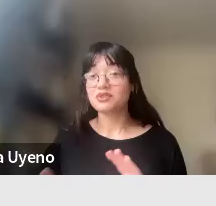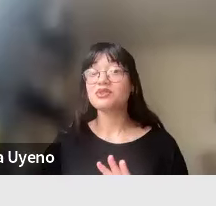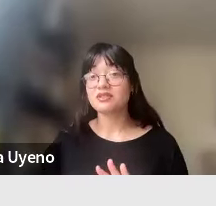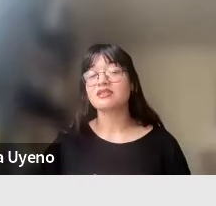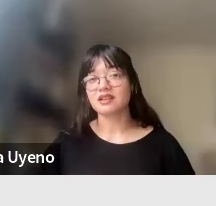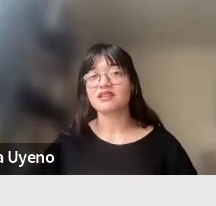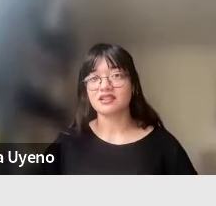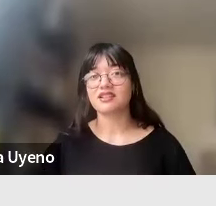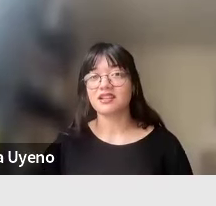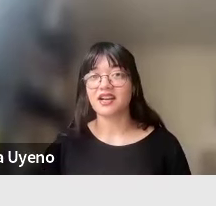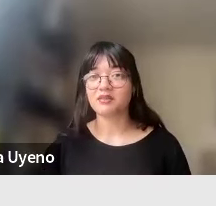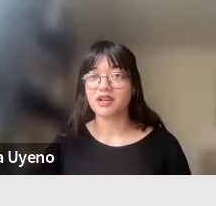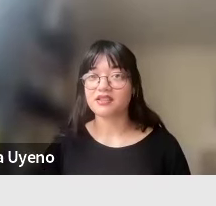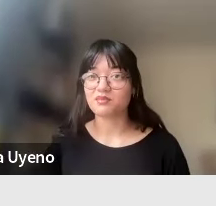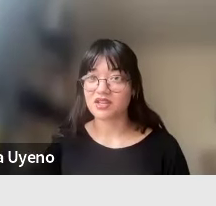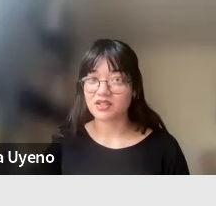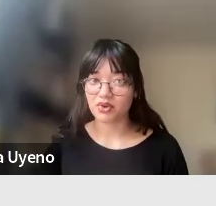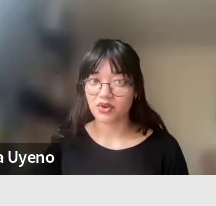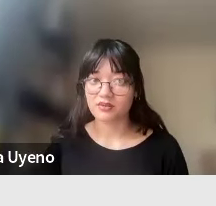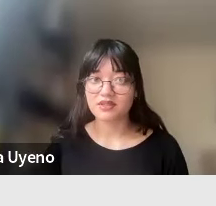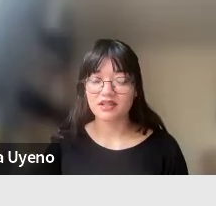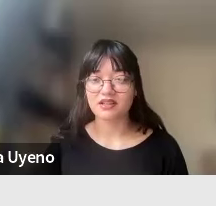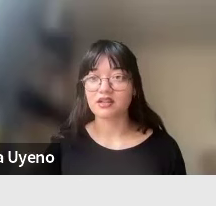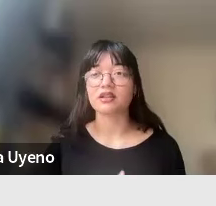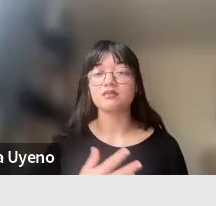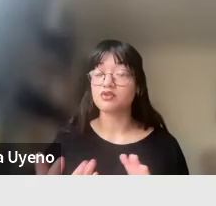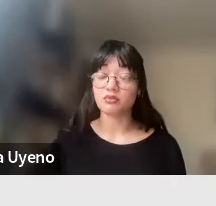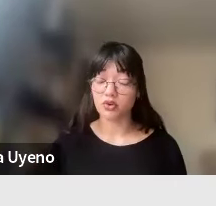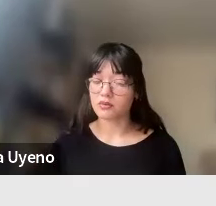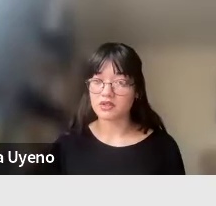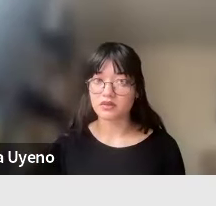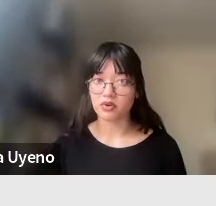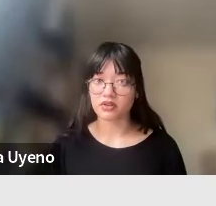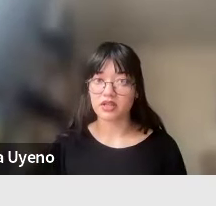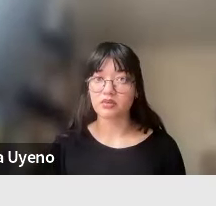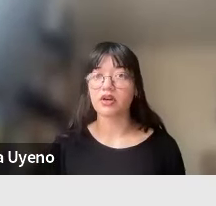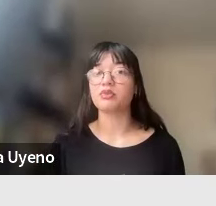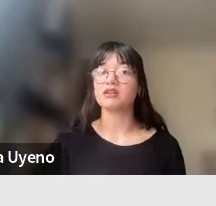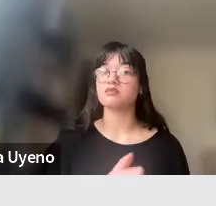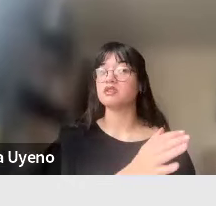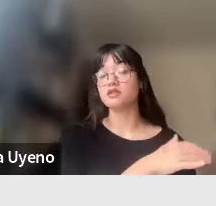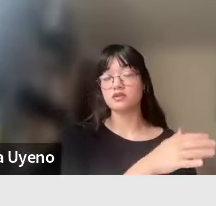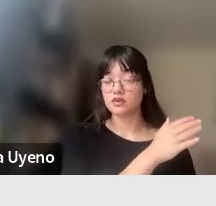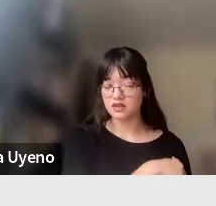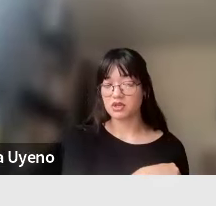After two years, I applied to a Ph.D. program and got to my dream program at UC Berkeley. This